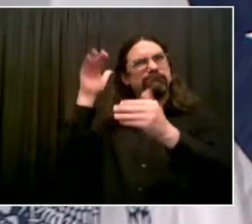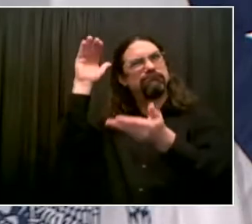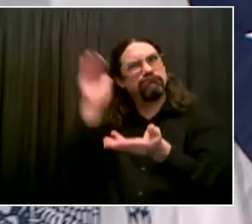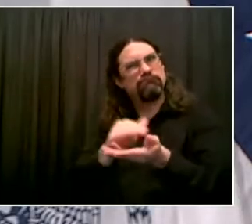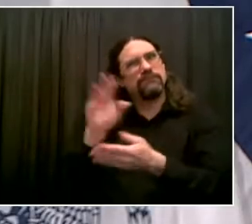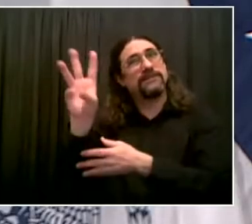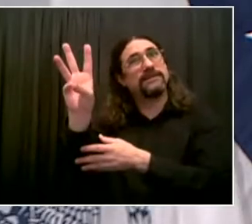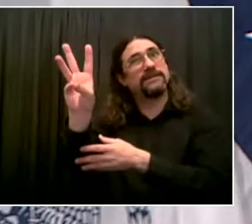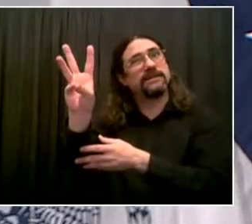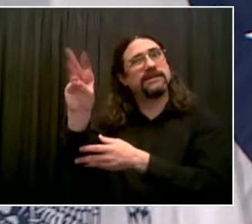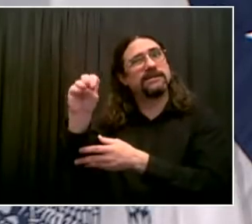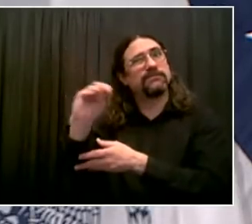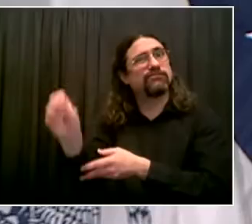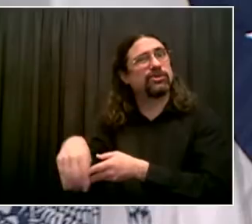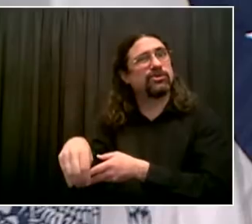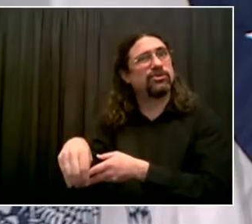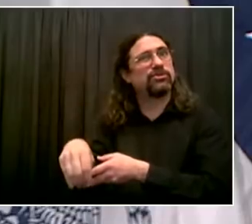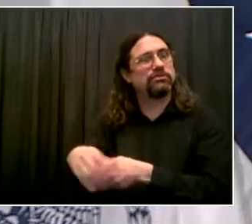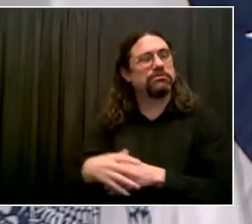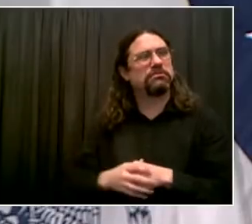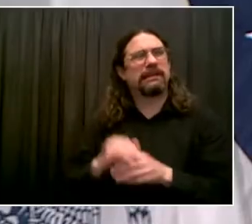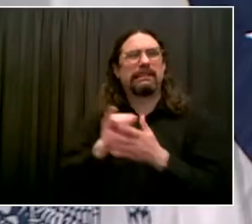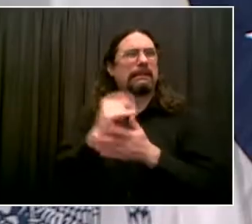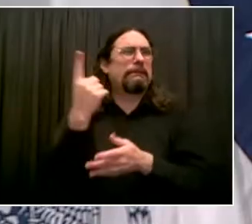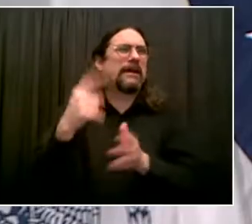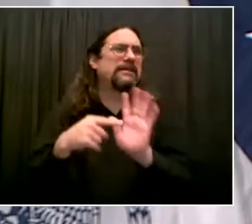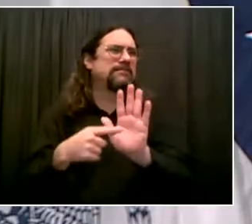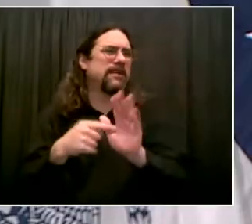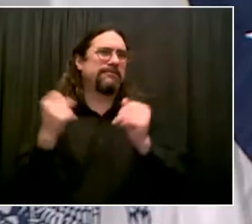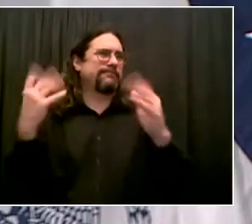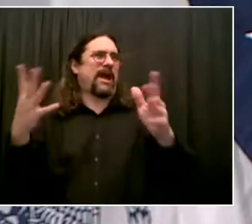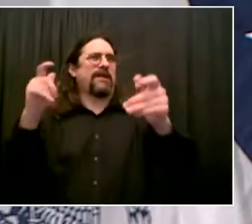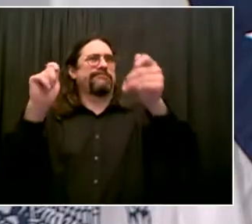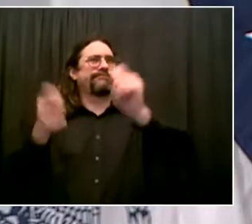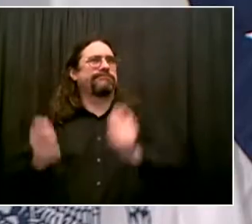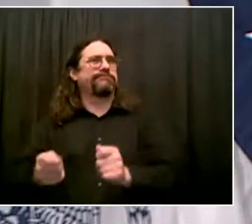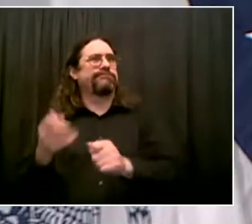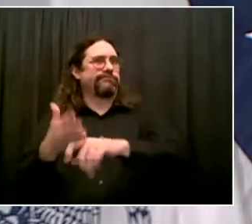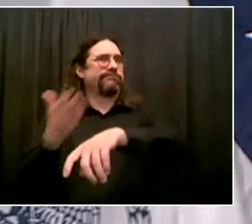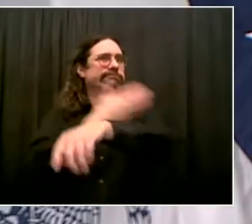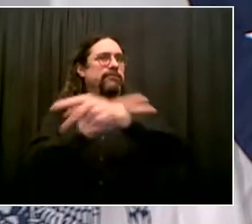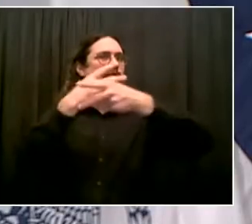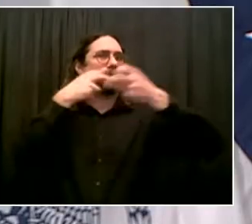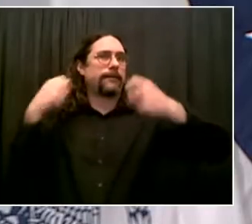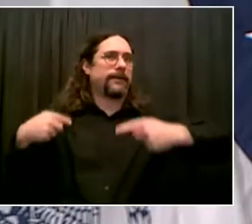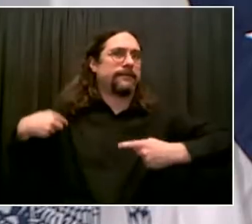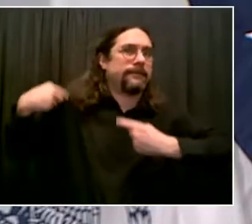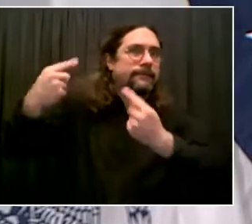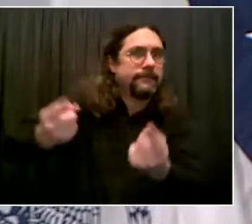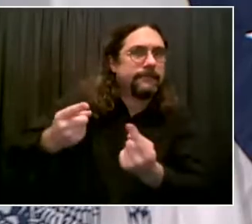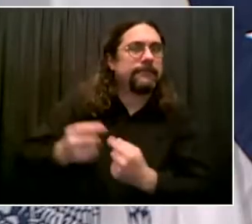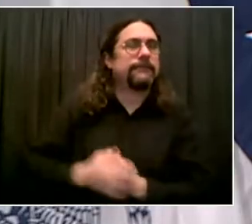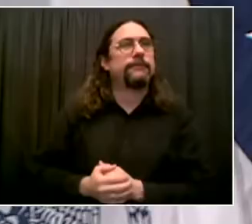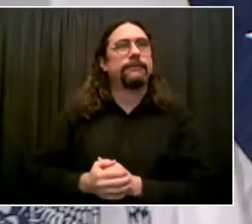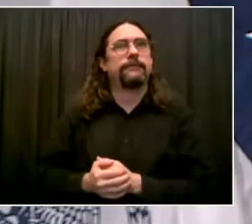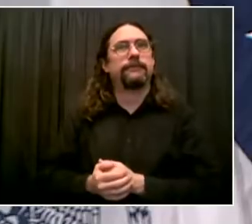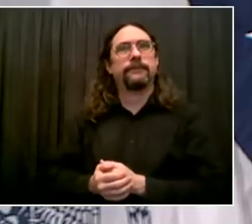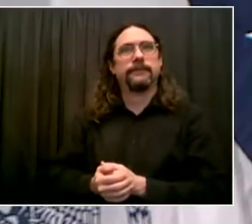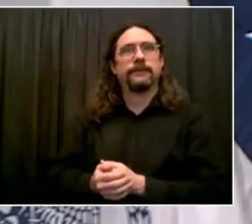WE KNOW WHAT WORKS AND WE'RE GOING TO PUT THAT BACK INTO ACTION IN A BIG AYW IN THE MONTHS AHEAD.